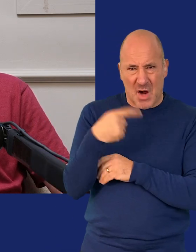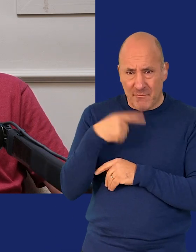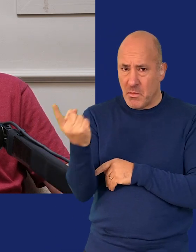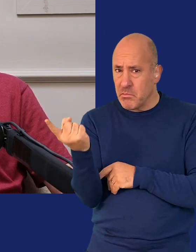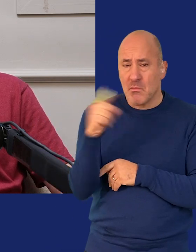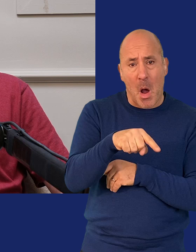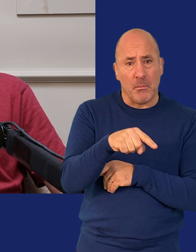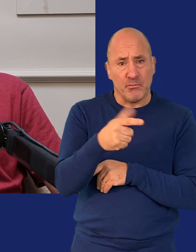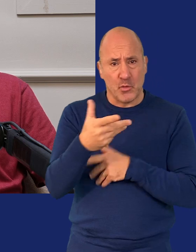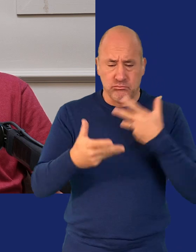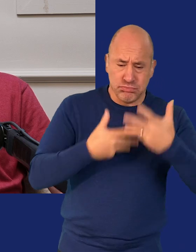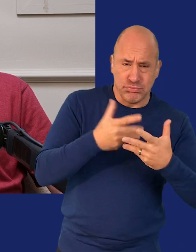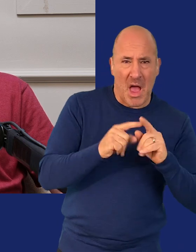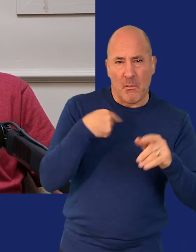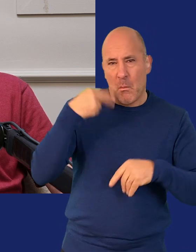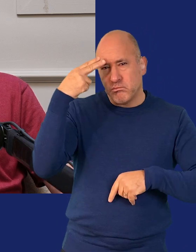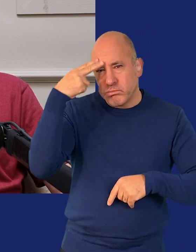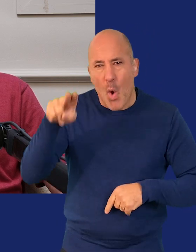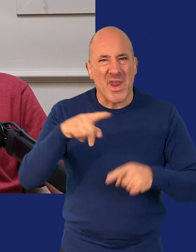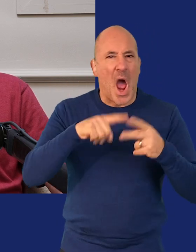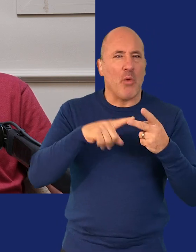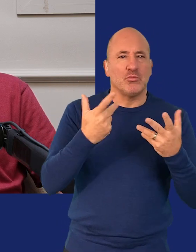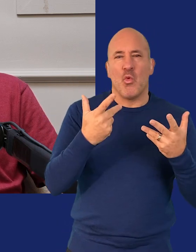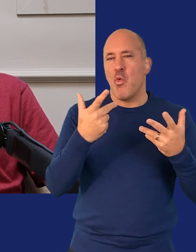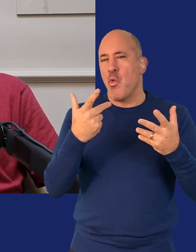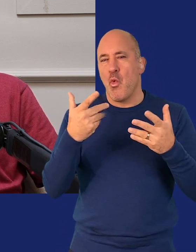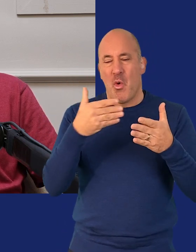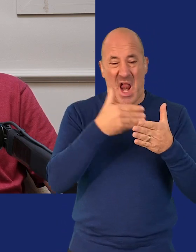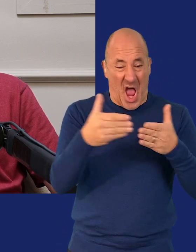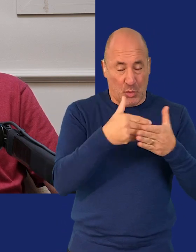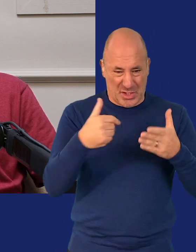talk about, uh, that particular, uh, pronouns or, you know, um, the, the